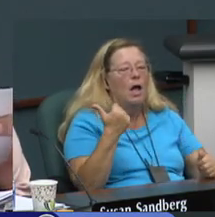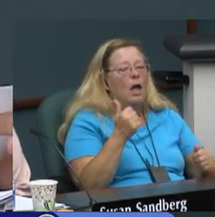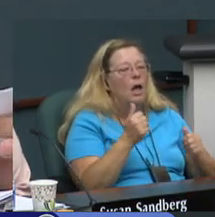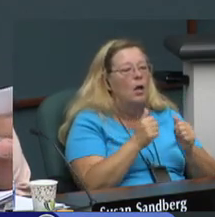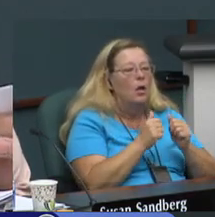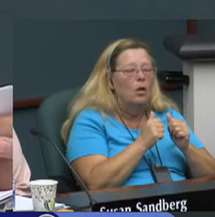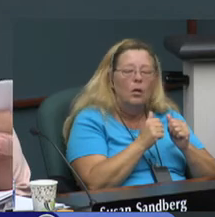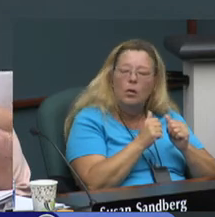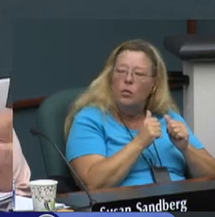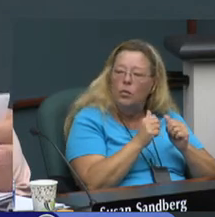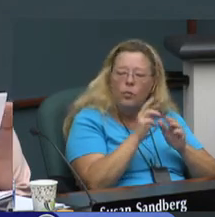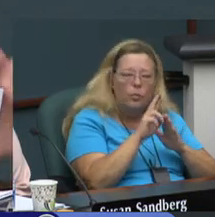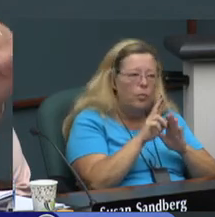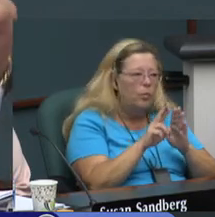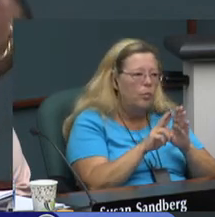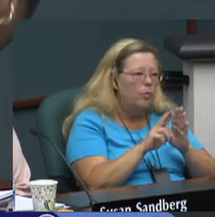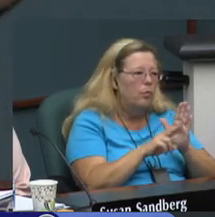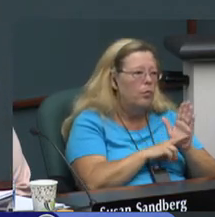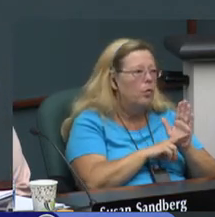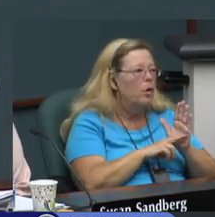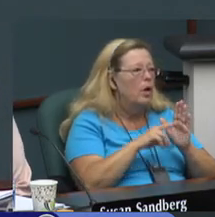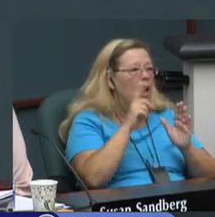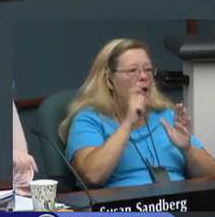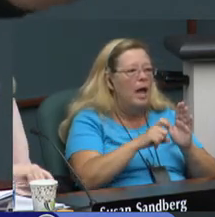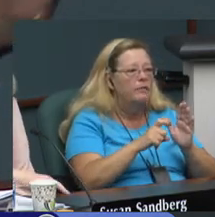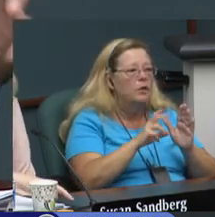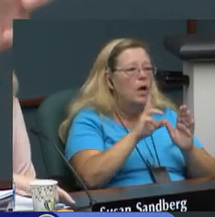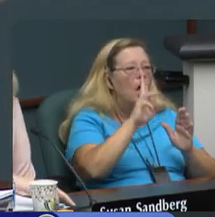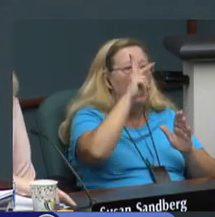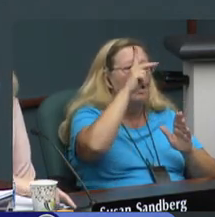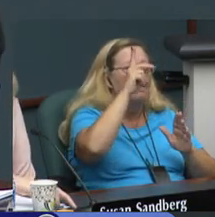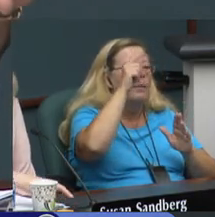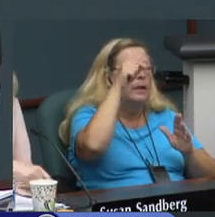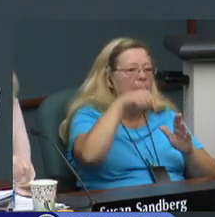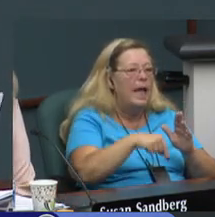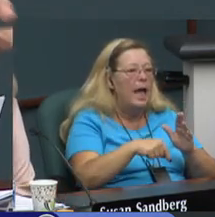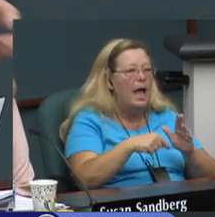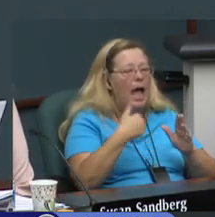rules of it has to go up and down a little bit it has to have different